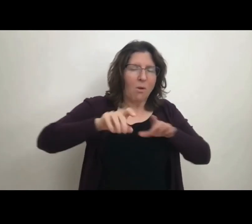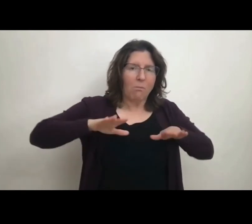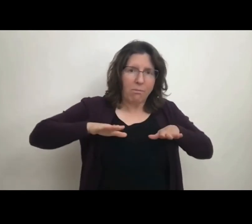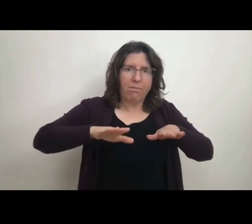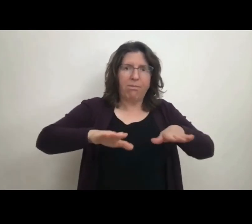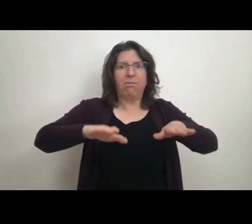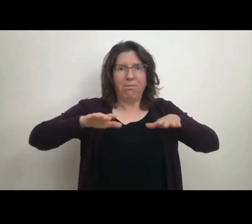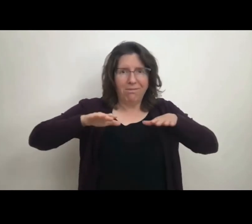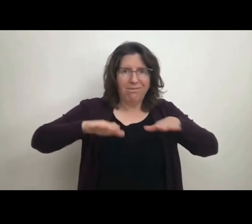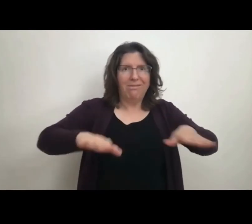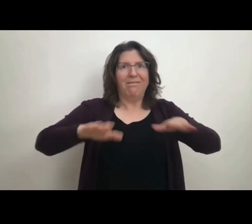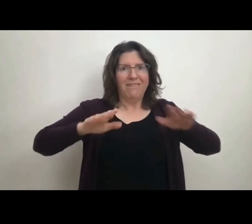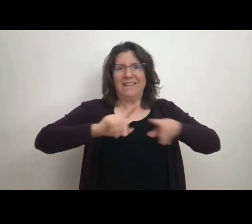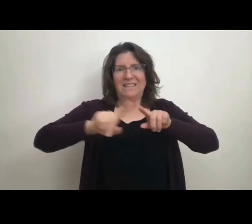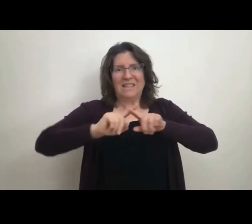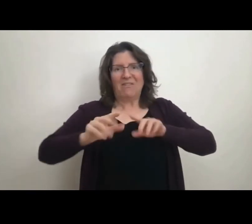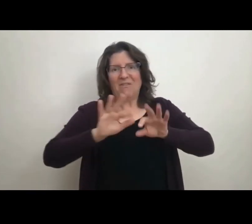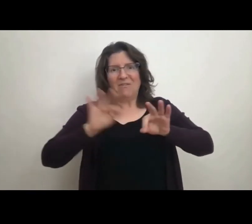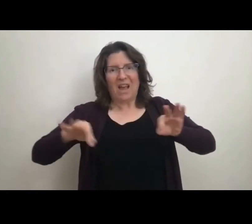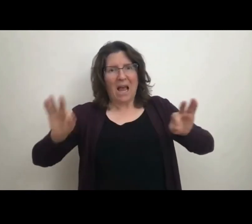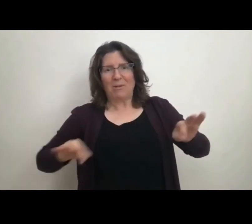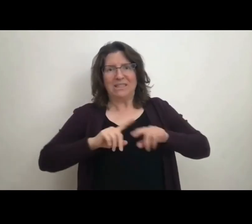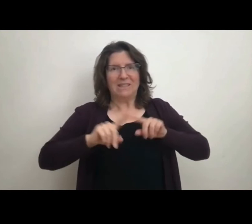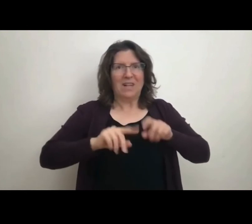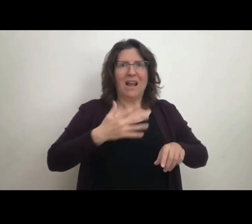A lot of sewing labour went into it!